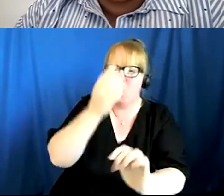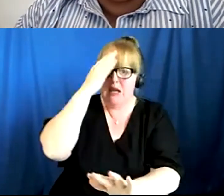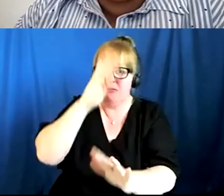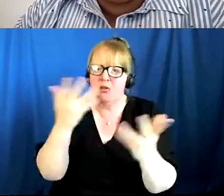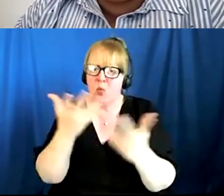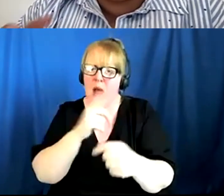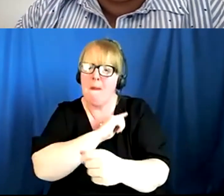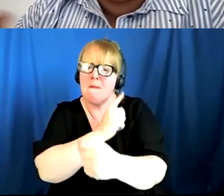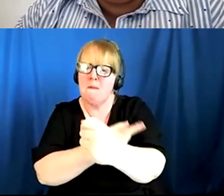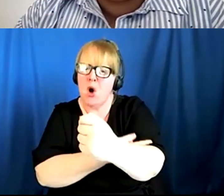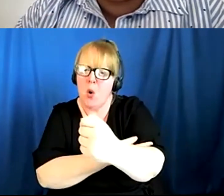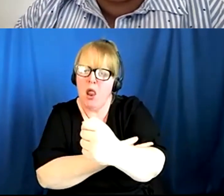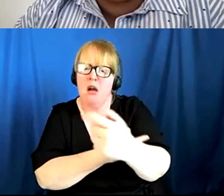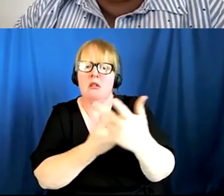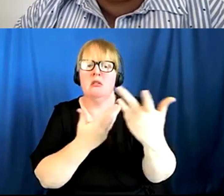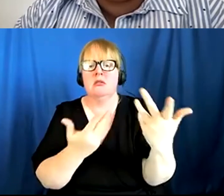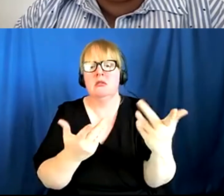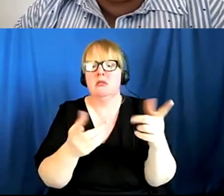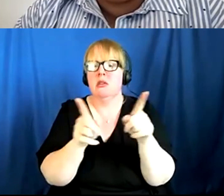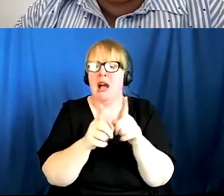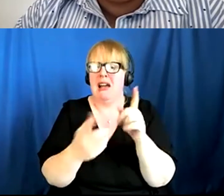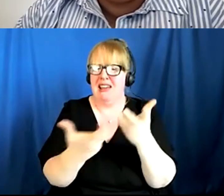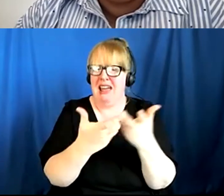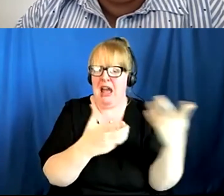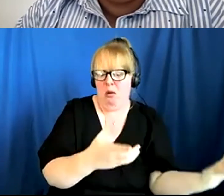you how that connects back to you work in the UK? >>